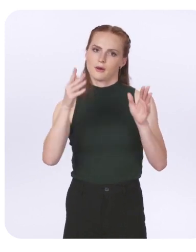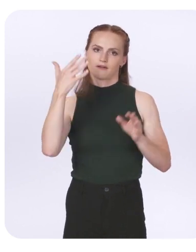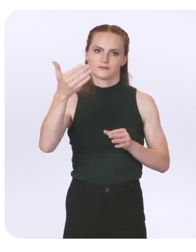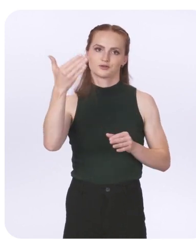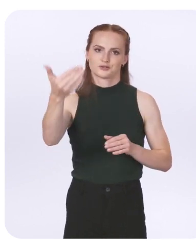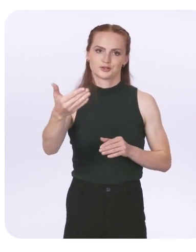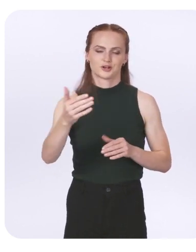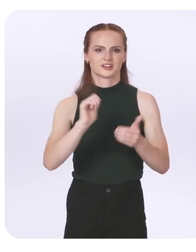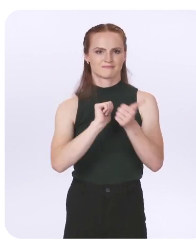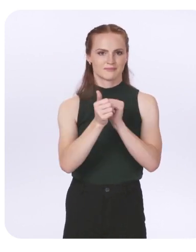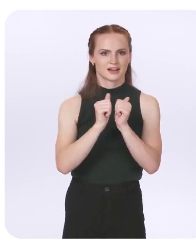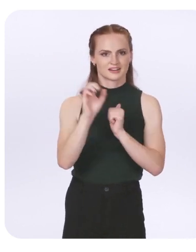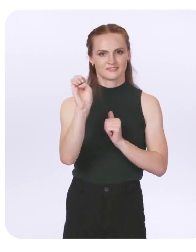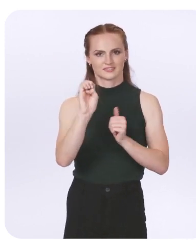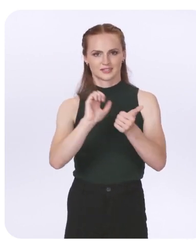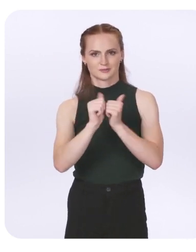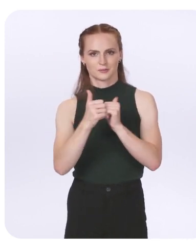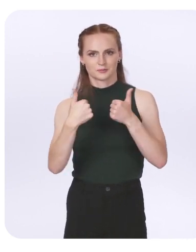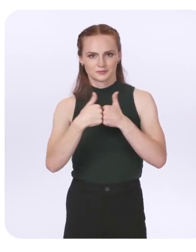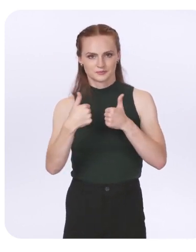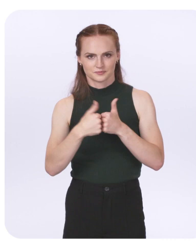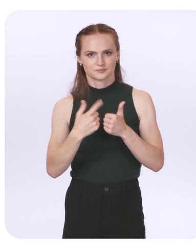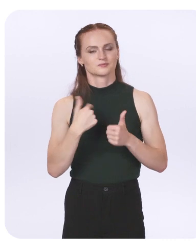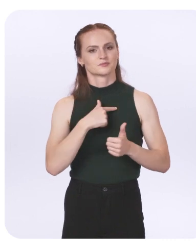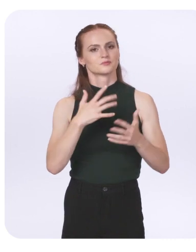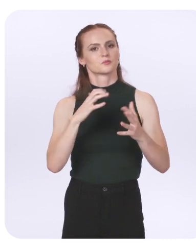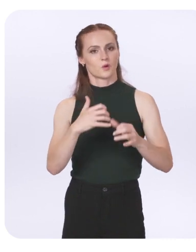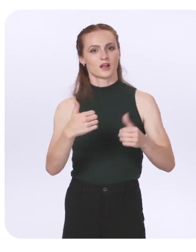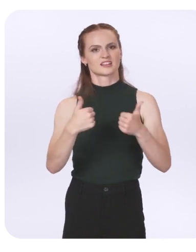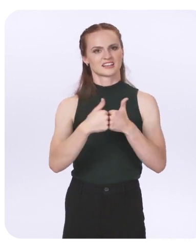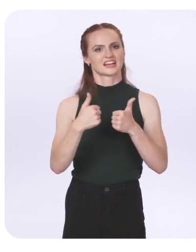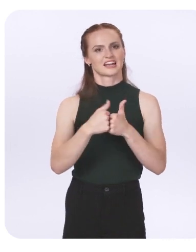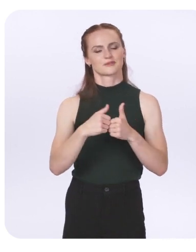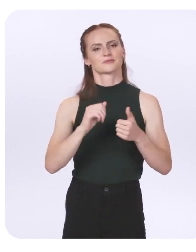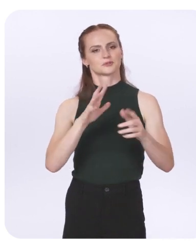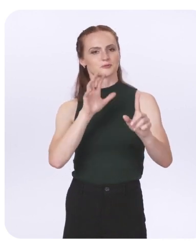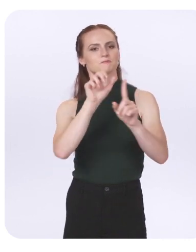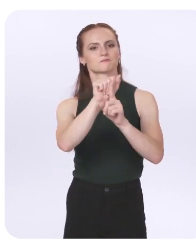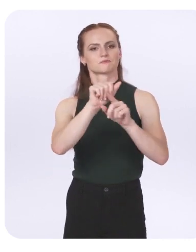and we really want the game to live up to its potential in those areas.